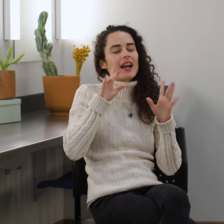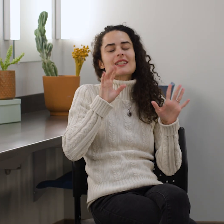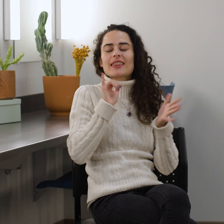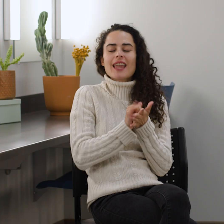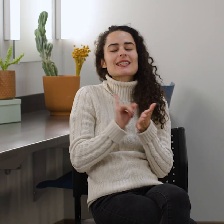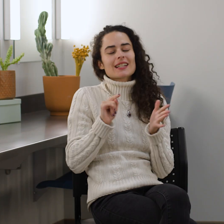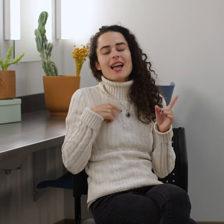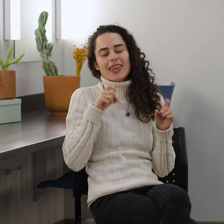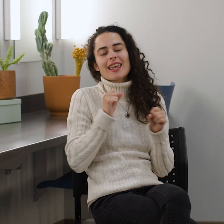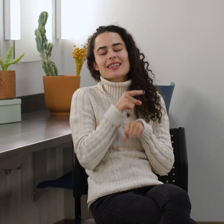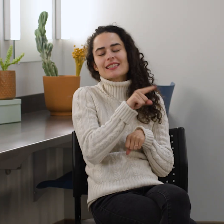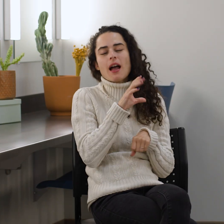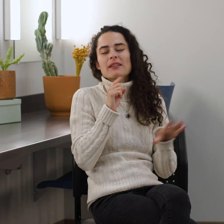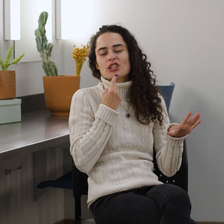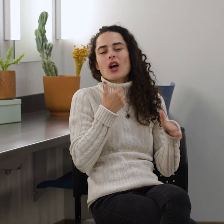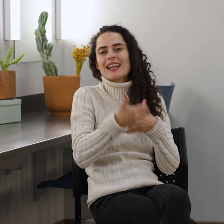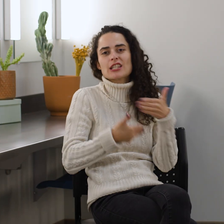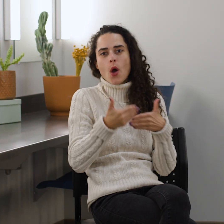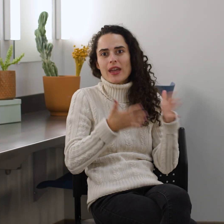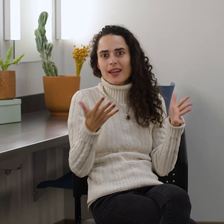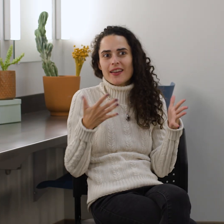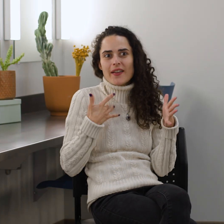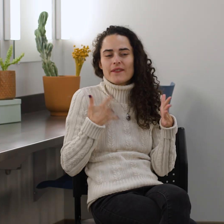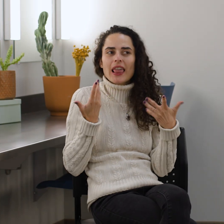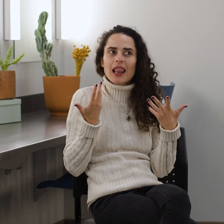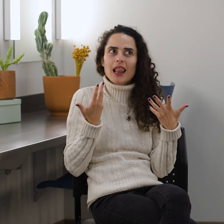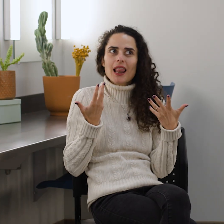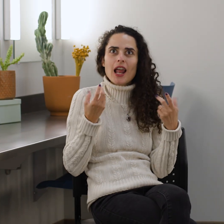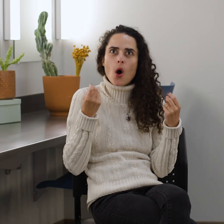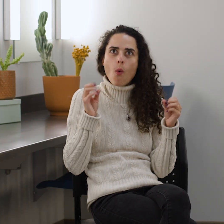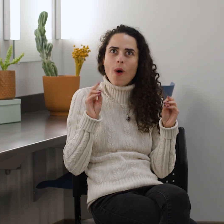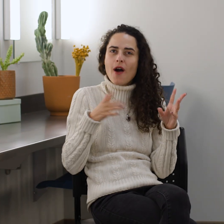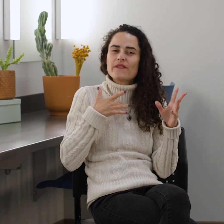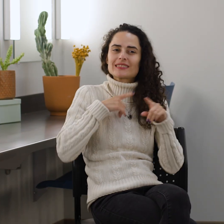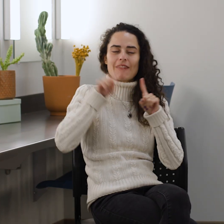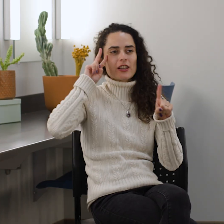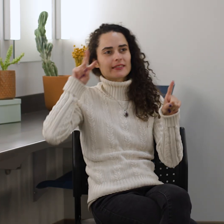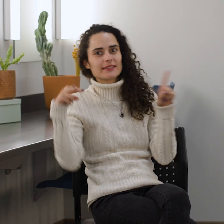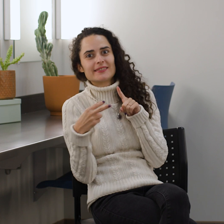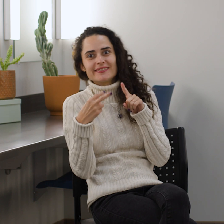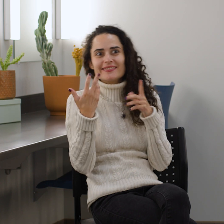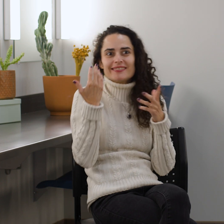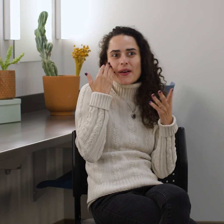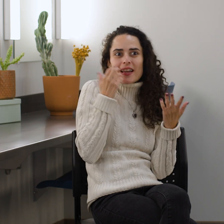“Okay, that’s it, I need to get this company seriously started.” I really feel like, wow–I have a whole new mindset now.